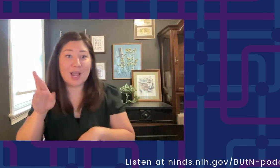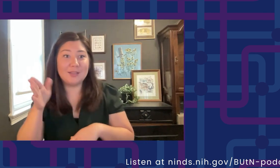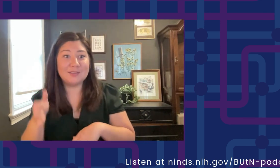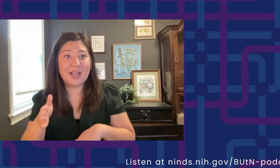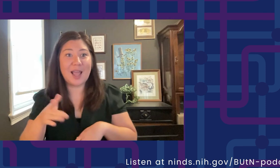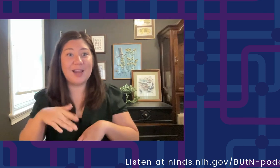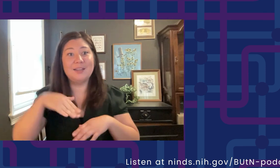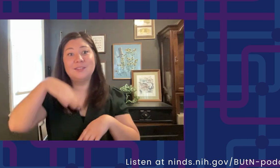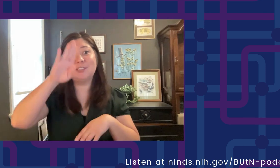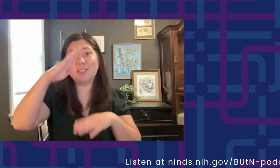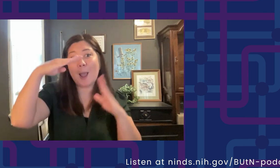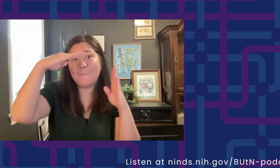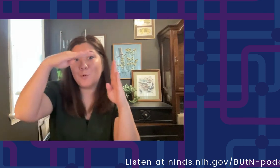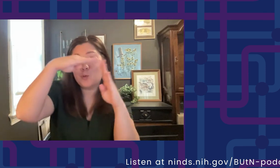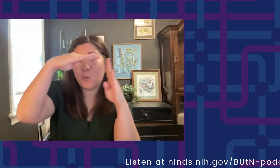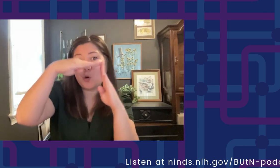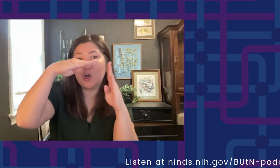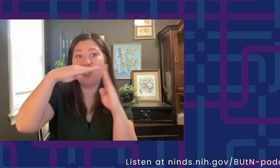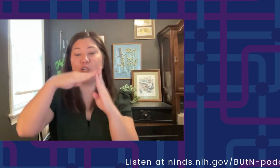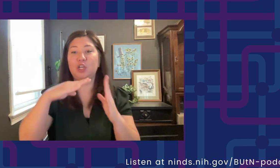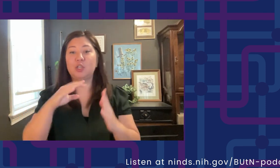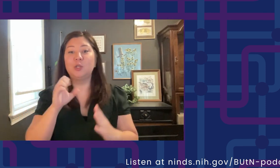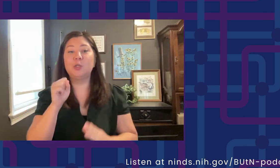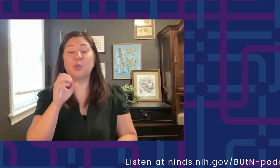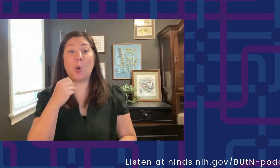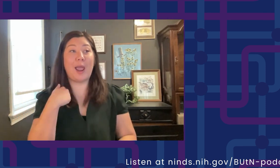So, if you say "Oh, on the left side, or the right side, and the top right corner,"